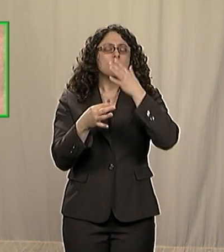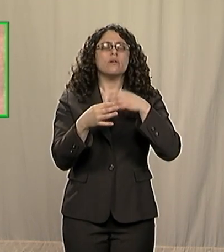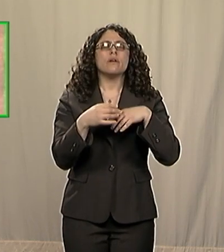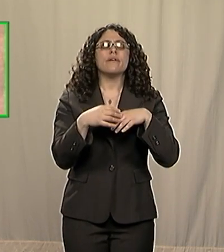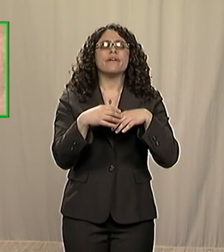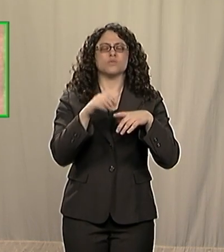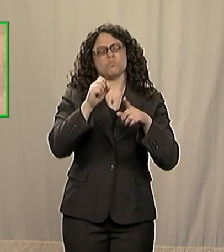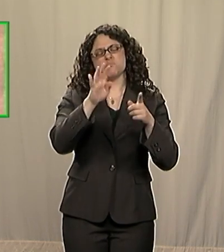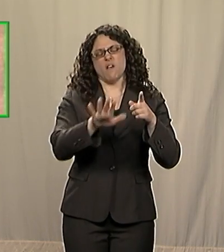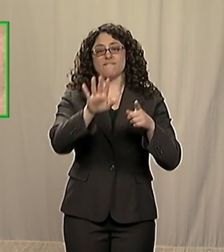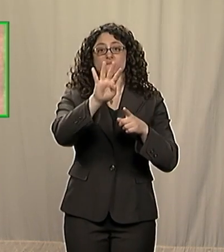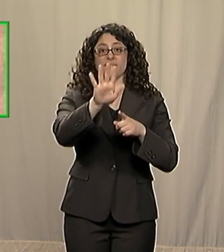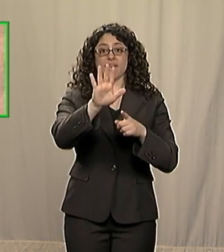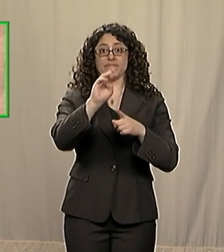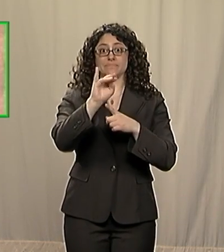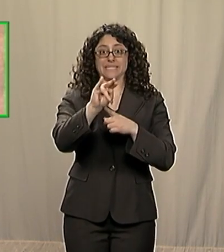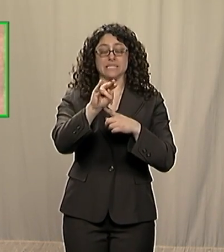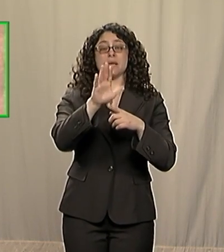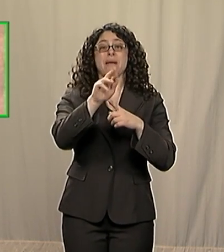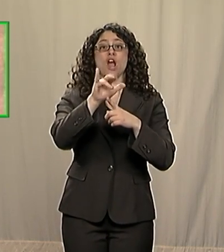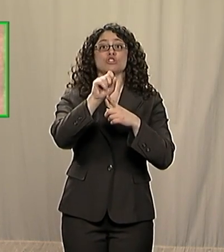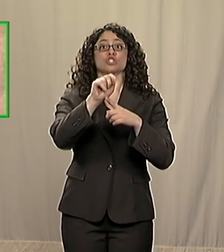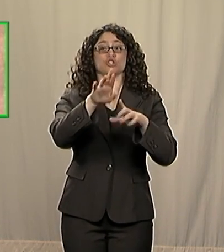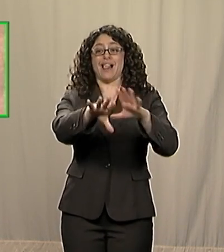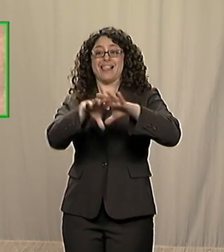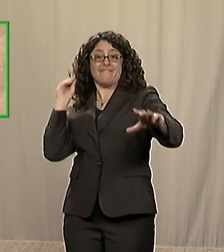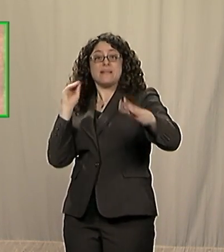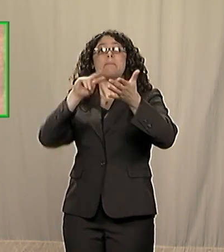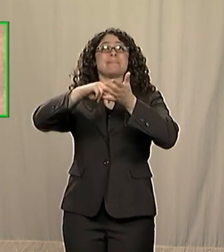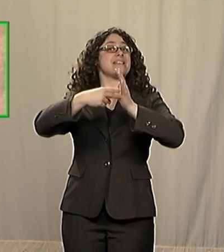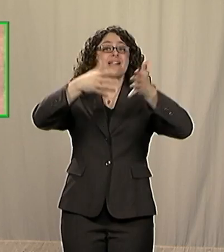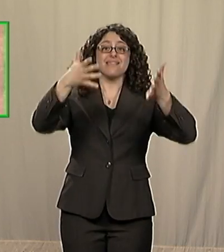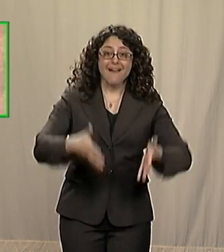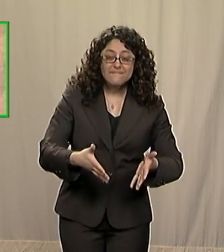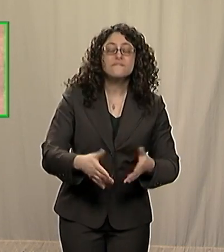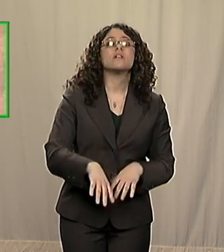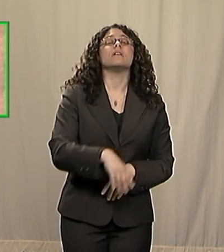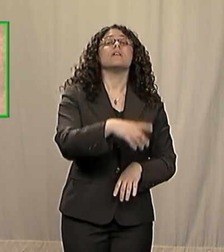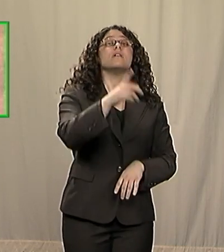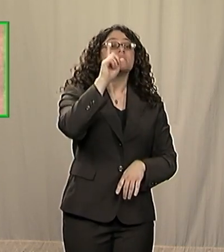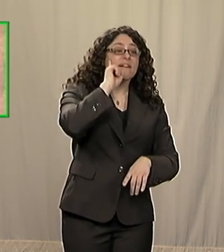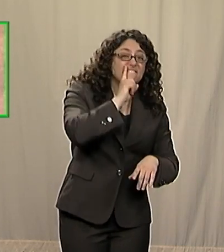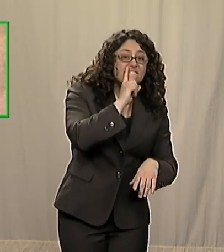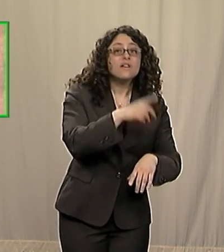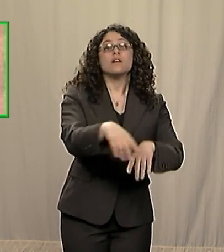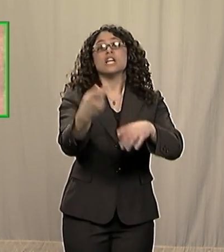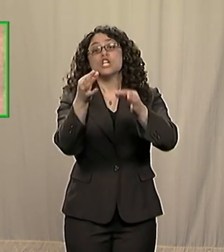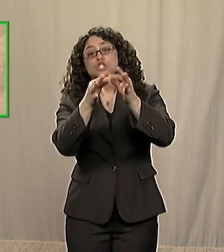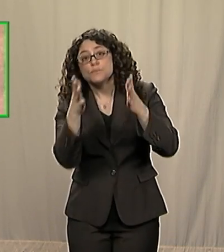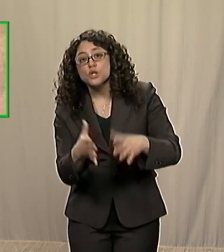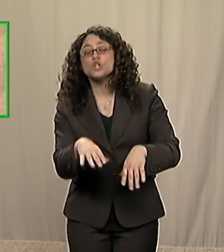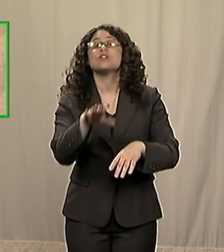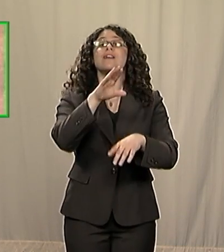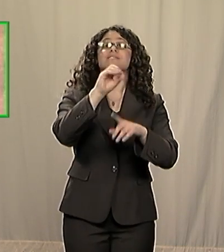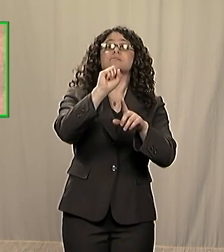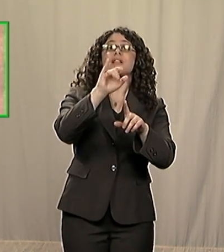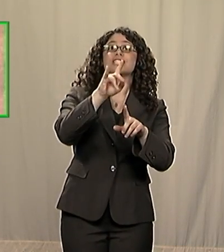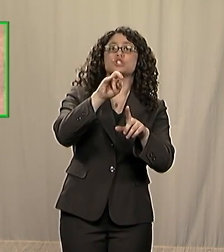leaving the defendant, the two interpreters, and the solicitor. This is what the role space looked like then.